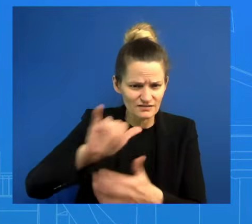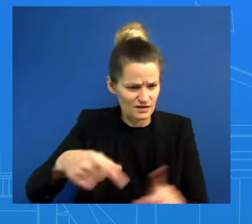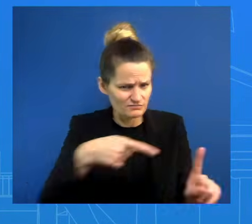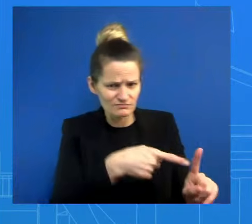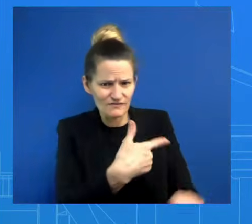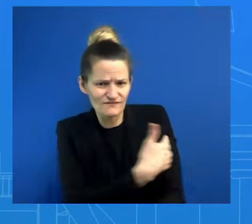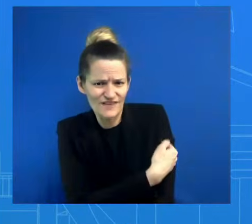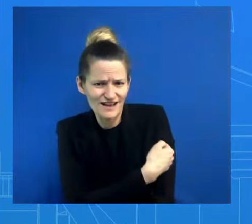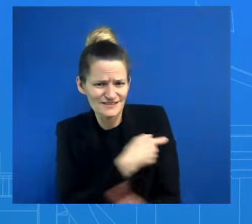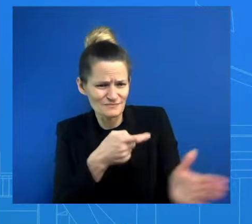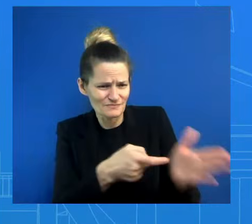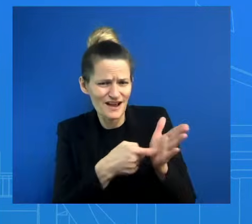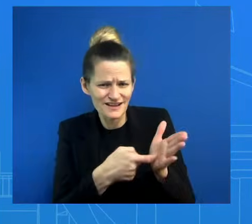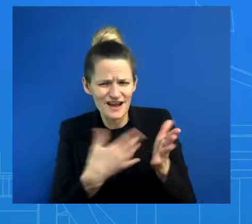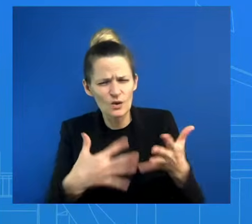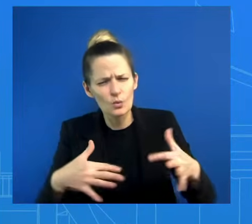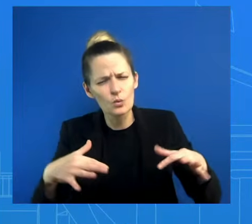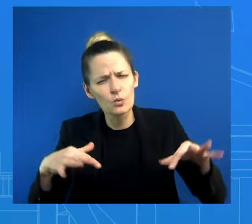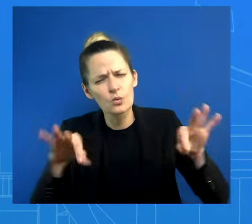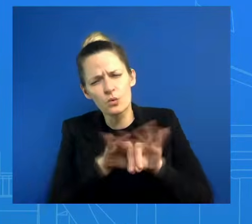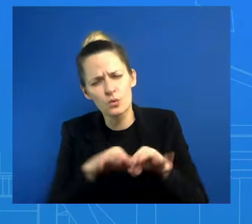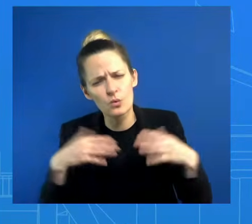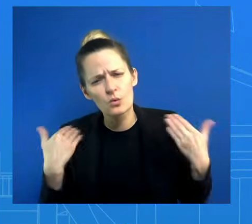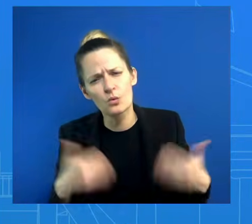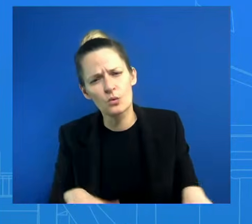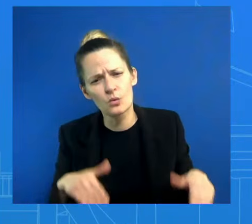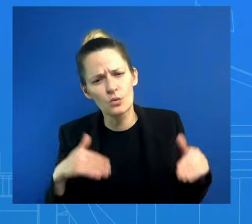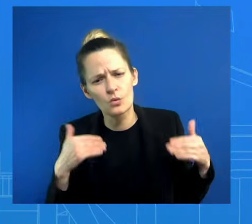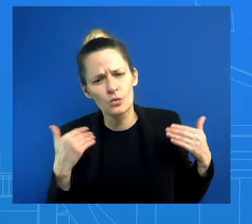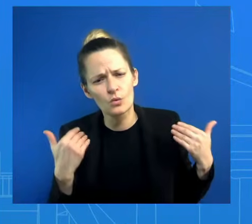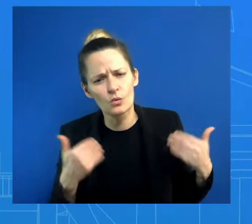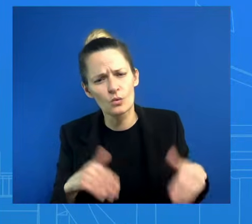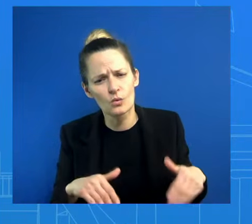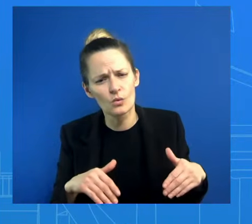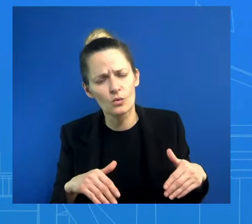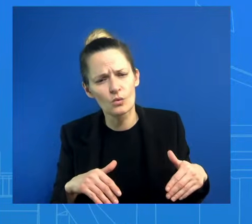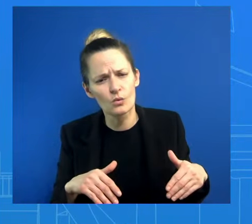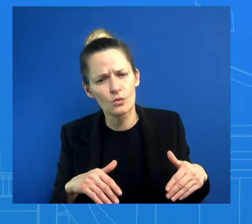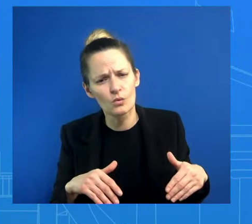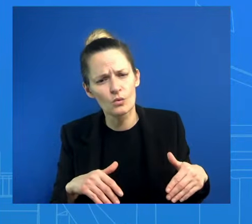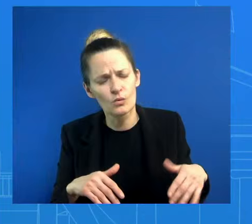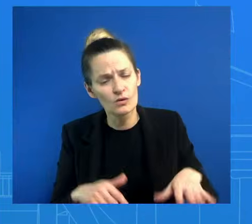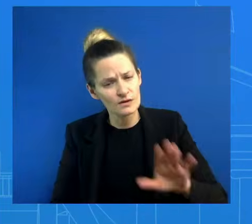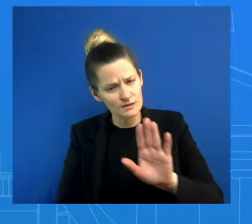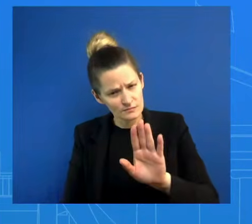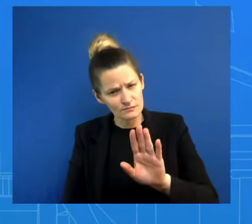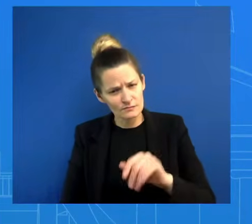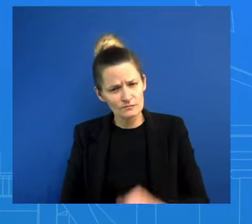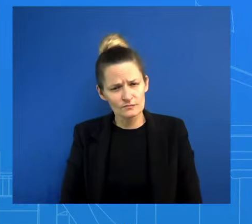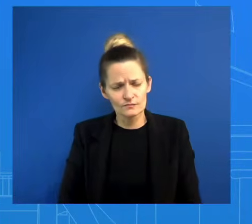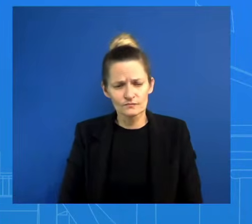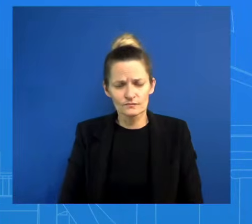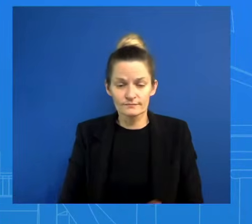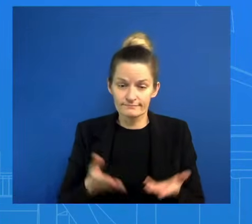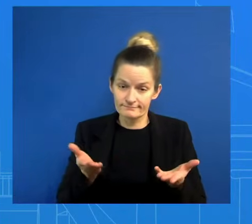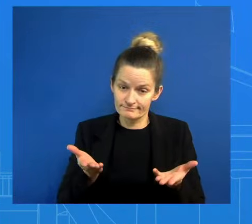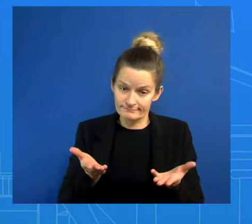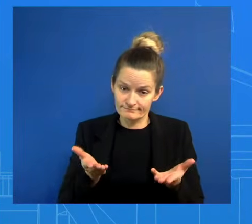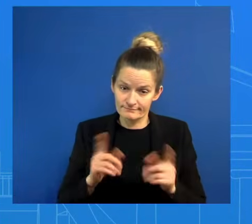and not just this President, other presidents -- have been able to judge the package in its entirety. And so that's what we're looking to do.